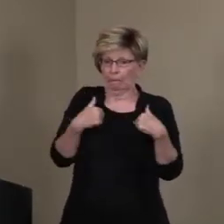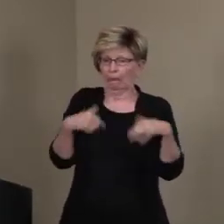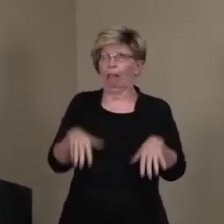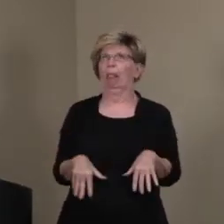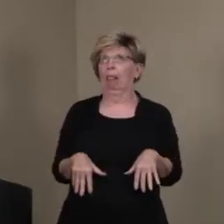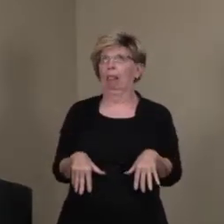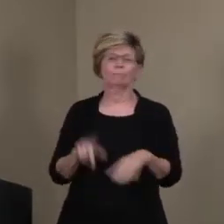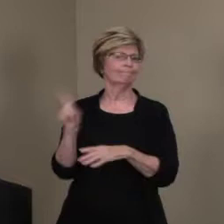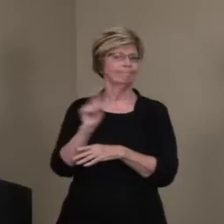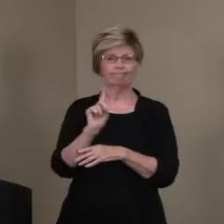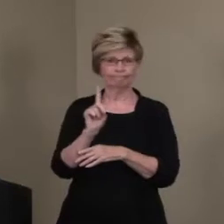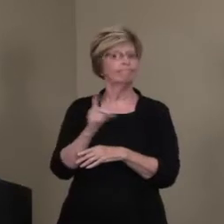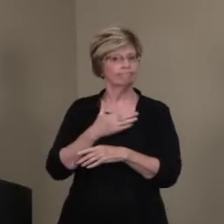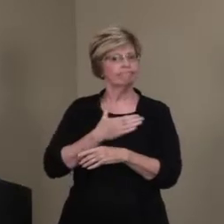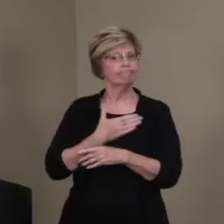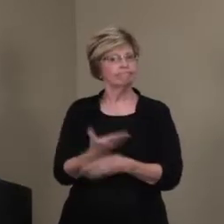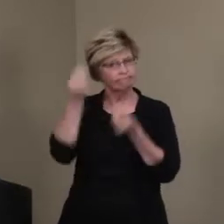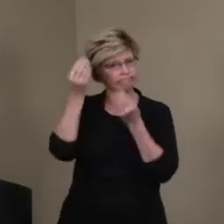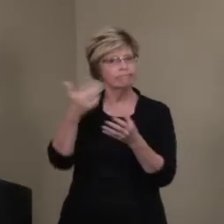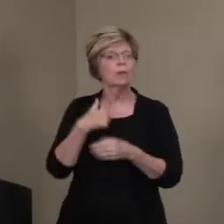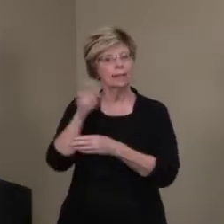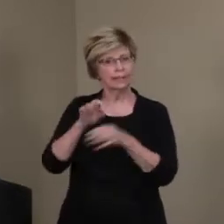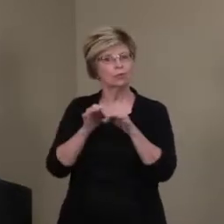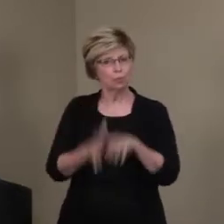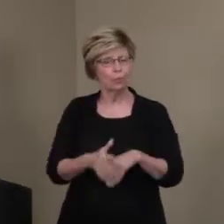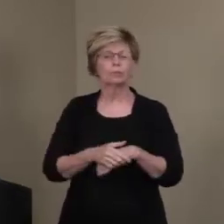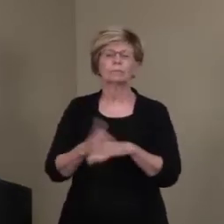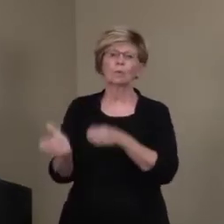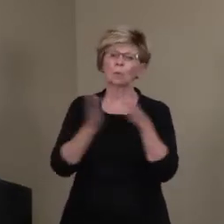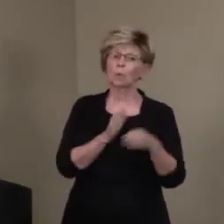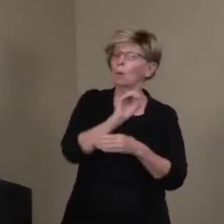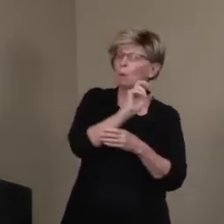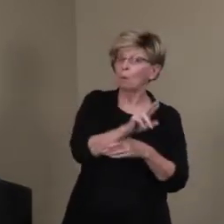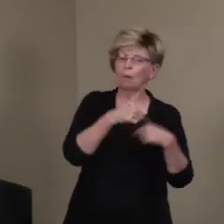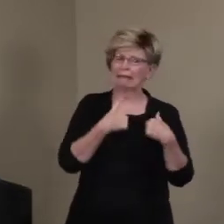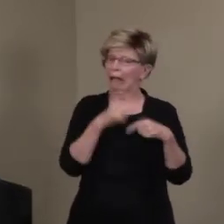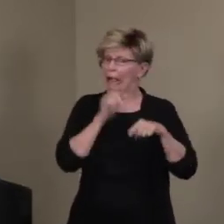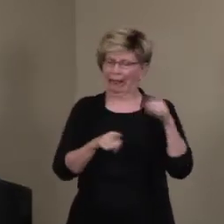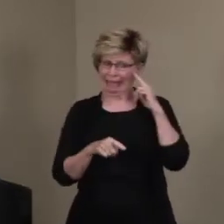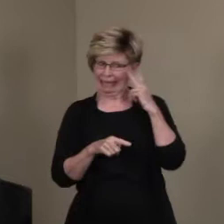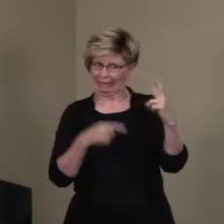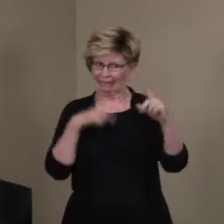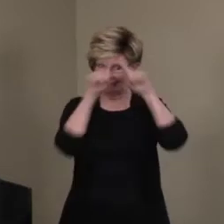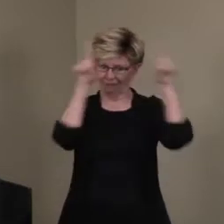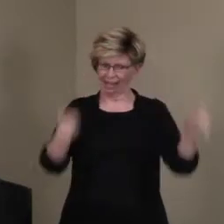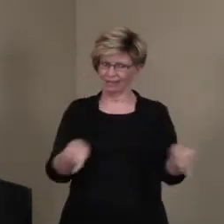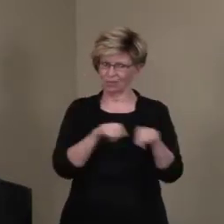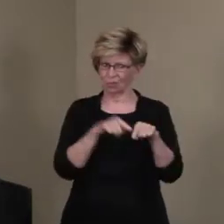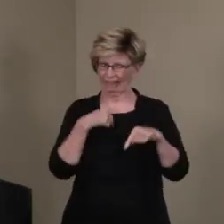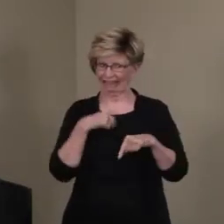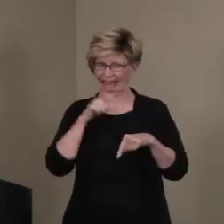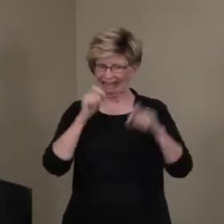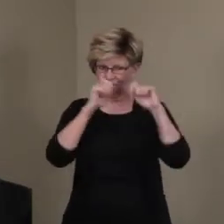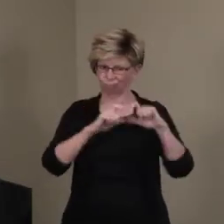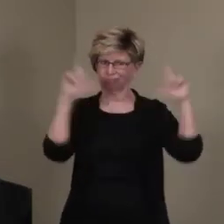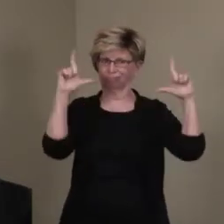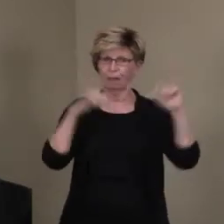appointment and interpreter for for this encounter or I can't see something so I